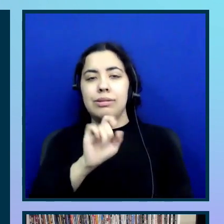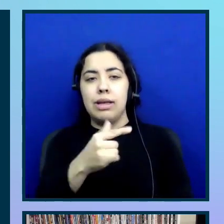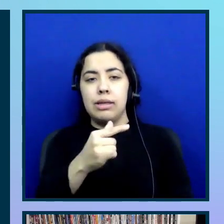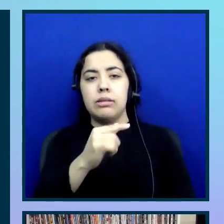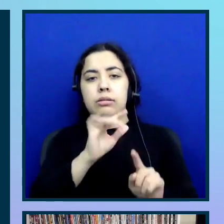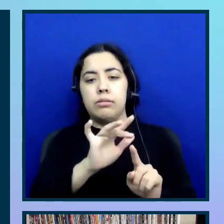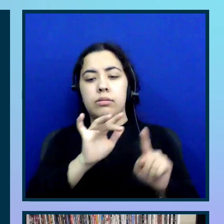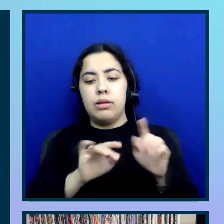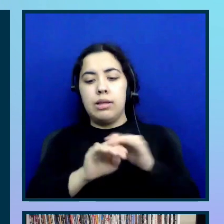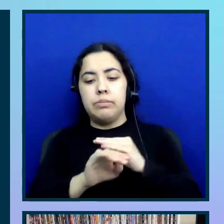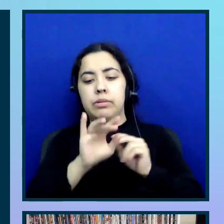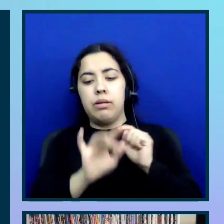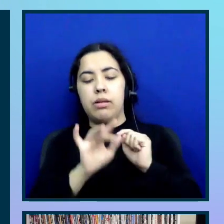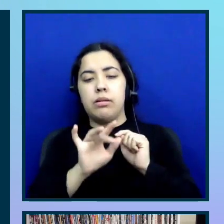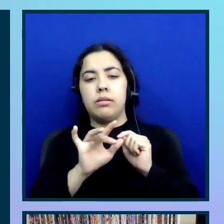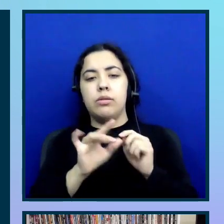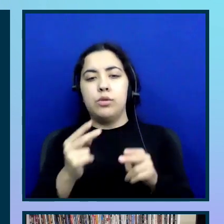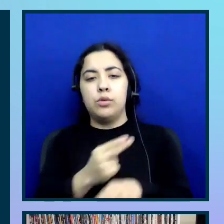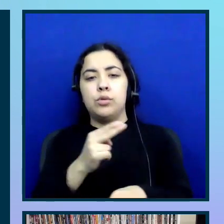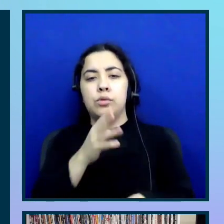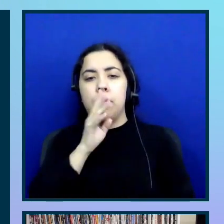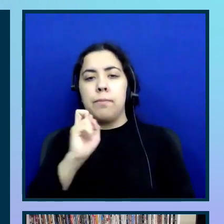and then click the use TalkBack switch control.